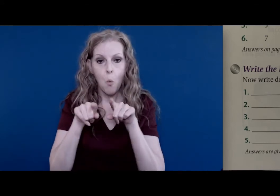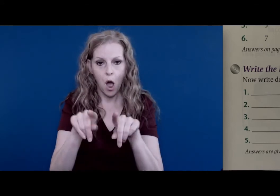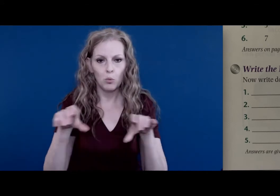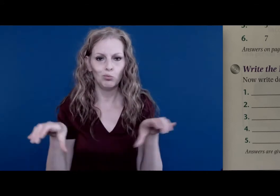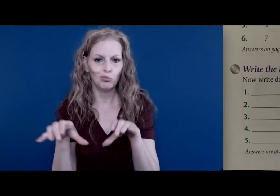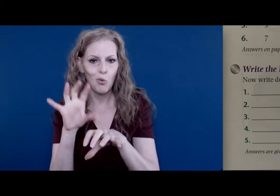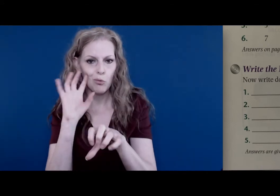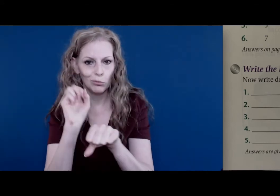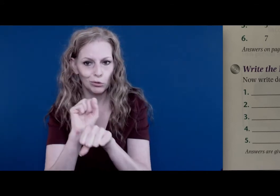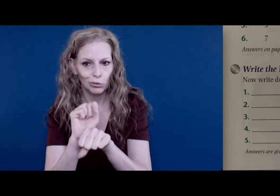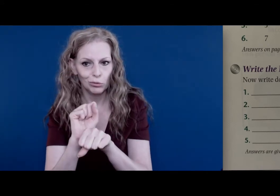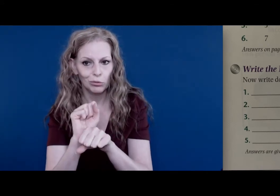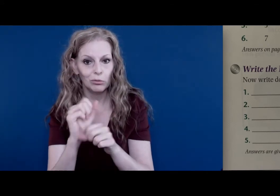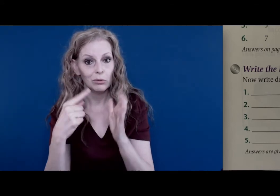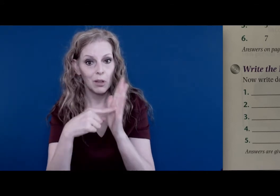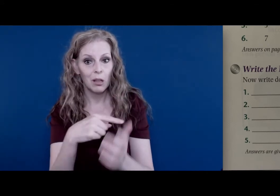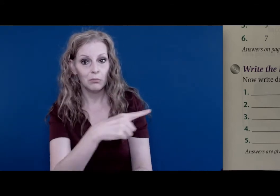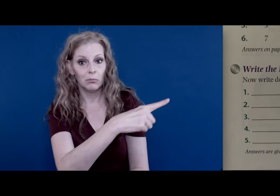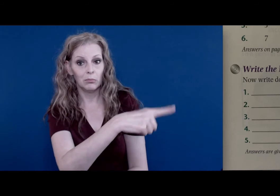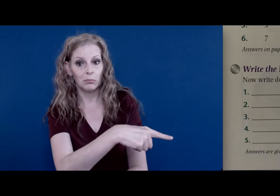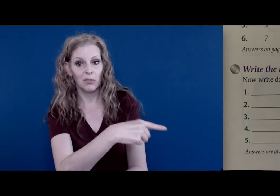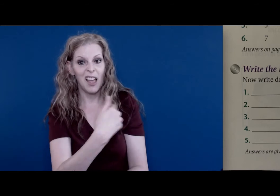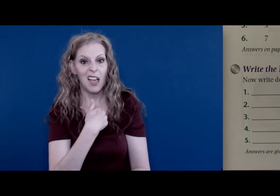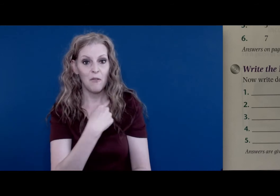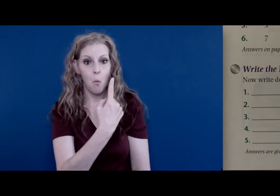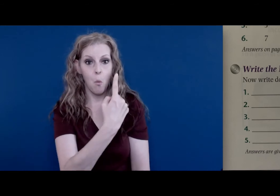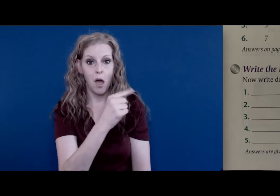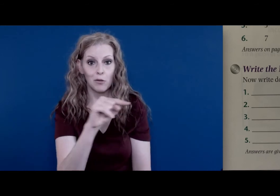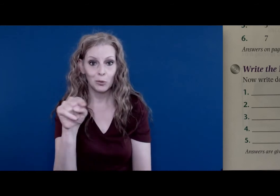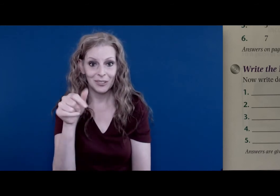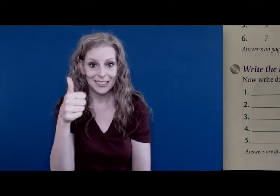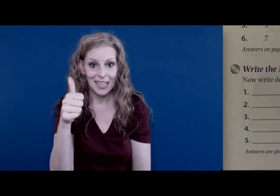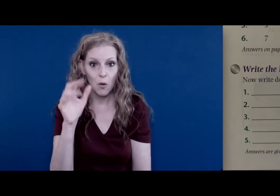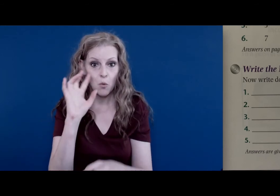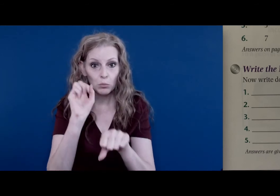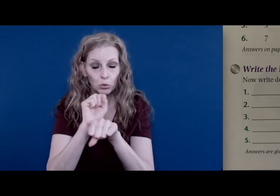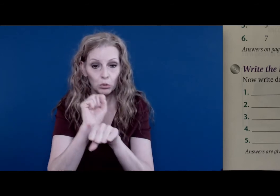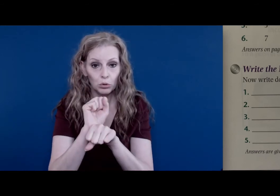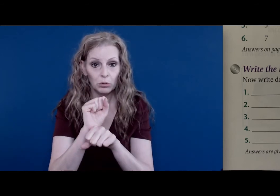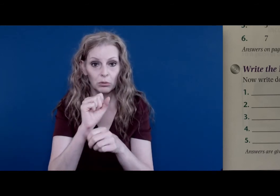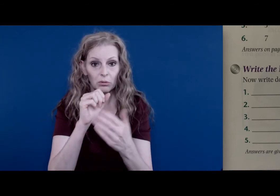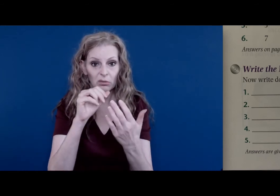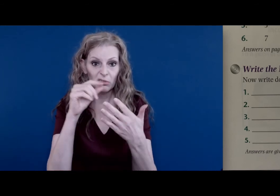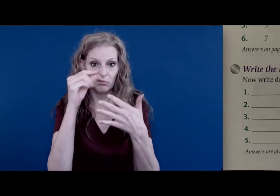doing the homework. You can see here questions 1 through 10: